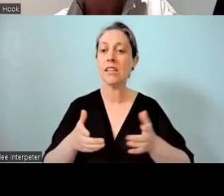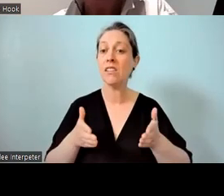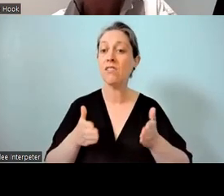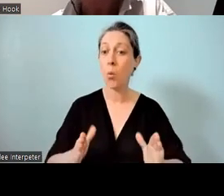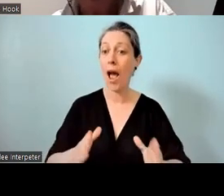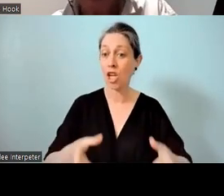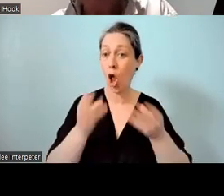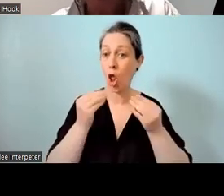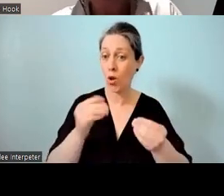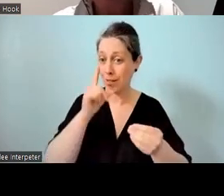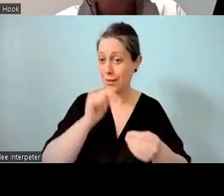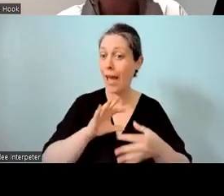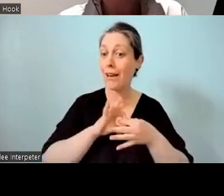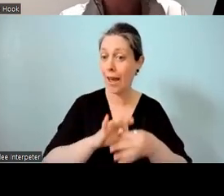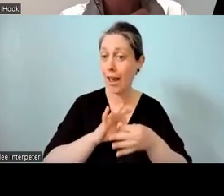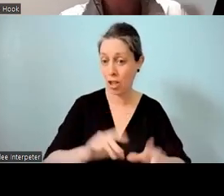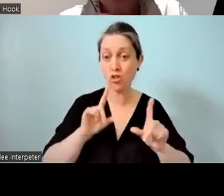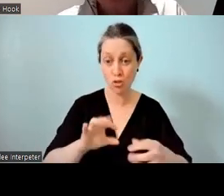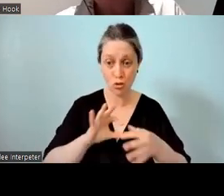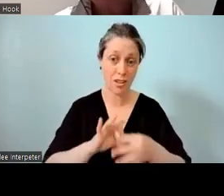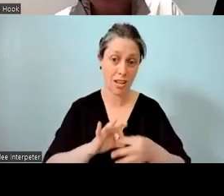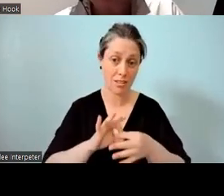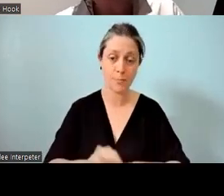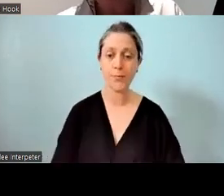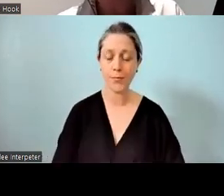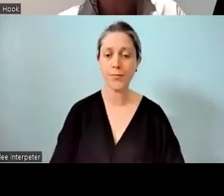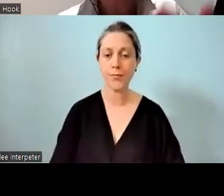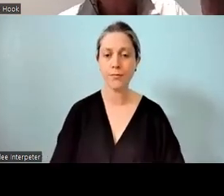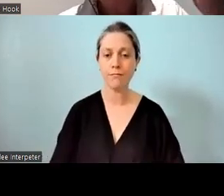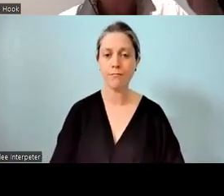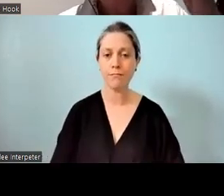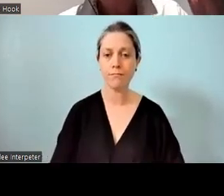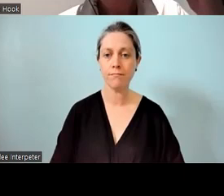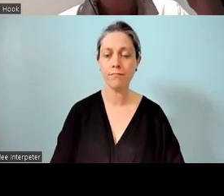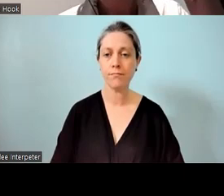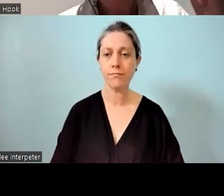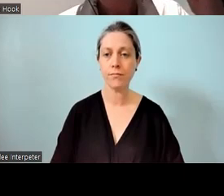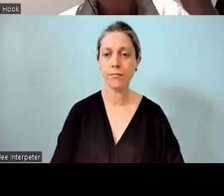and can engage in different activities, and the focus on their literacy,